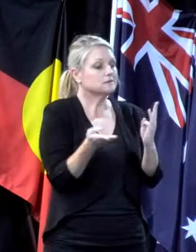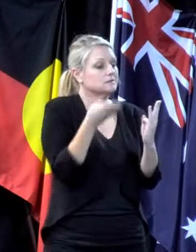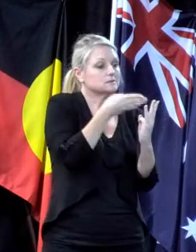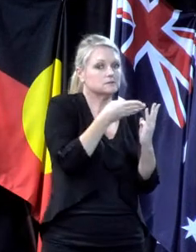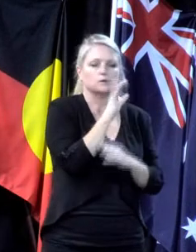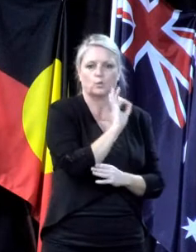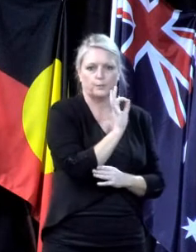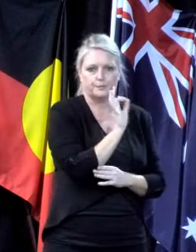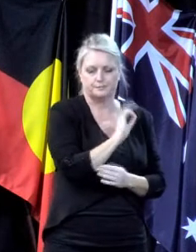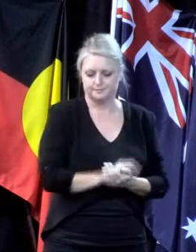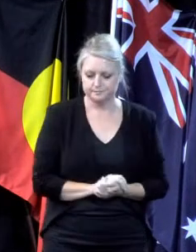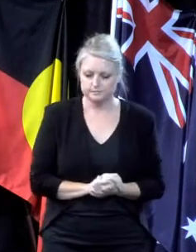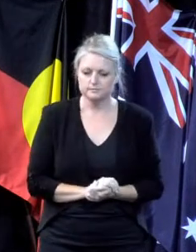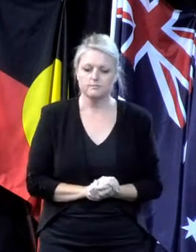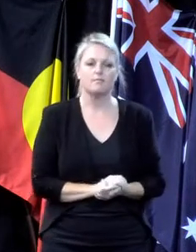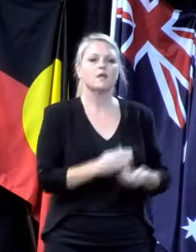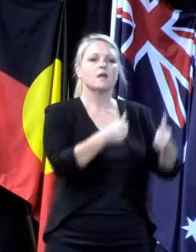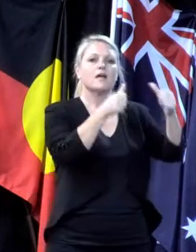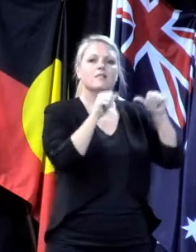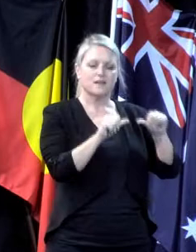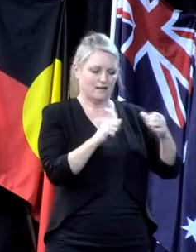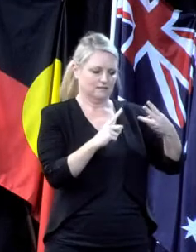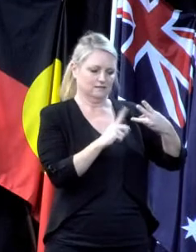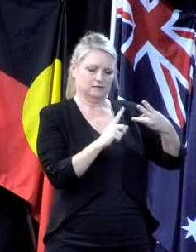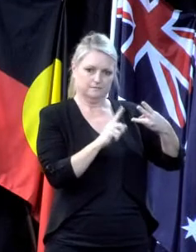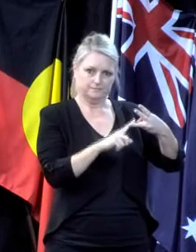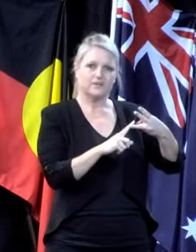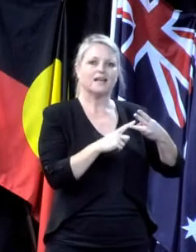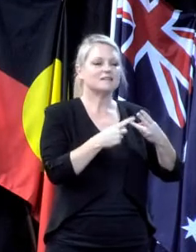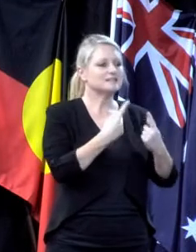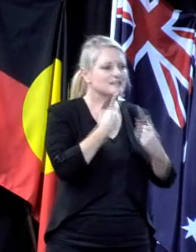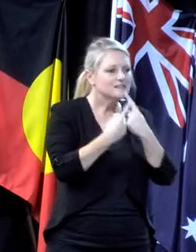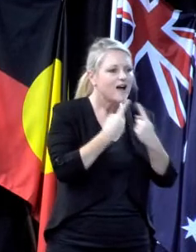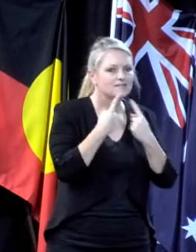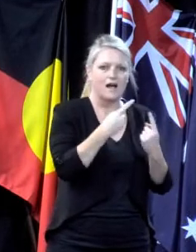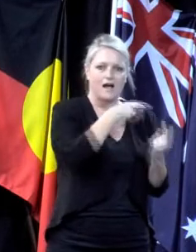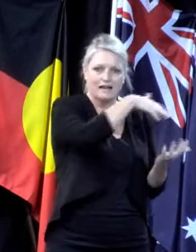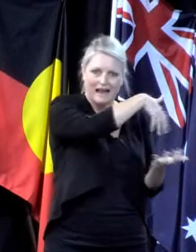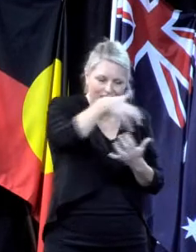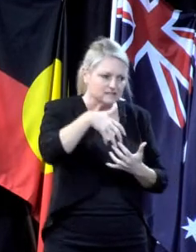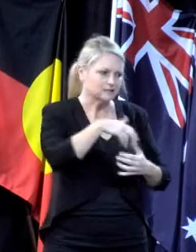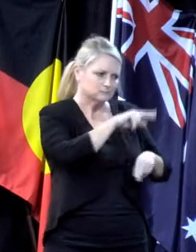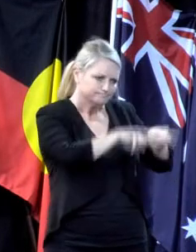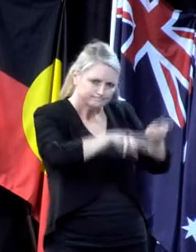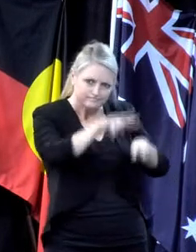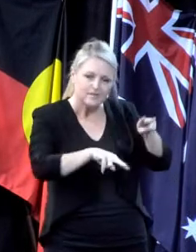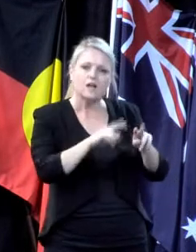The next issue you raised is that the data collected for specialized health support taking place in the month of November